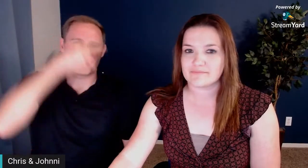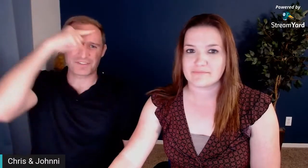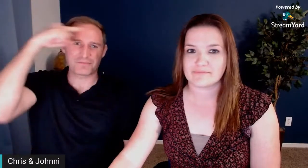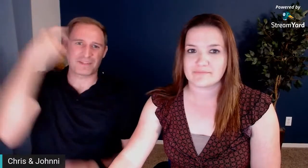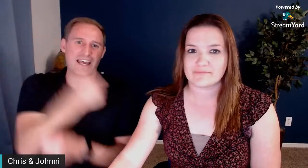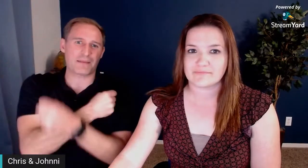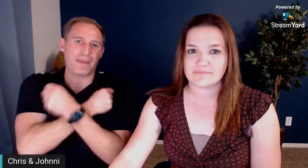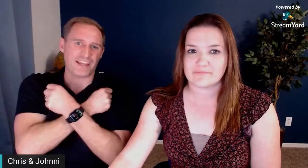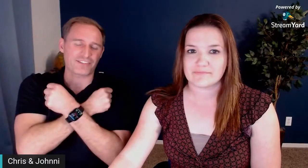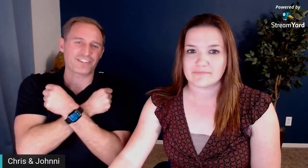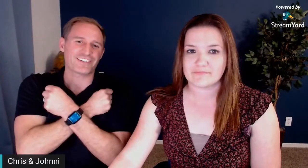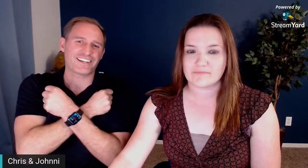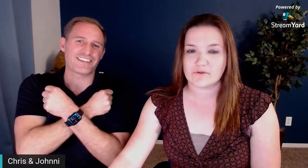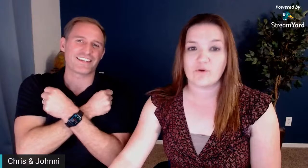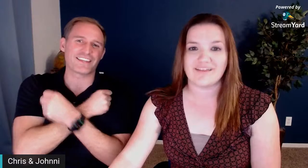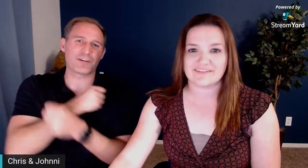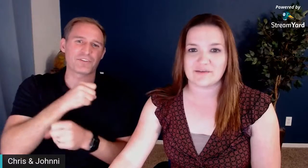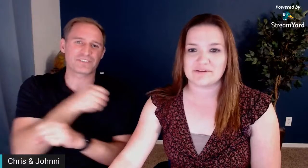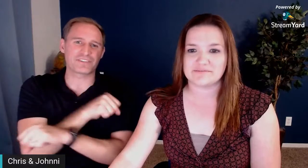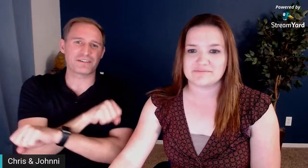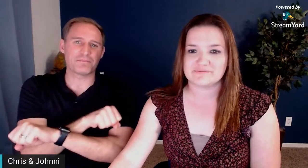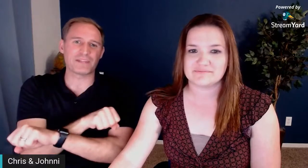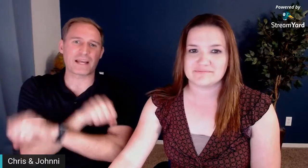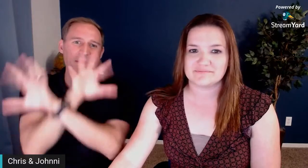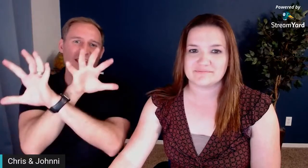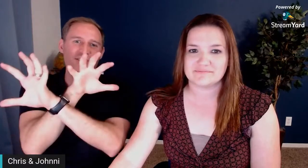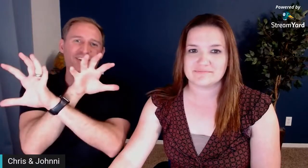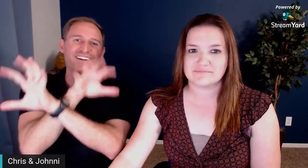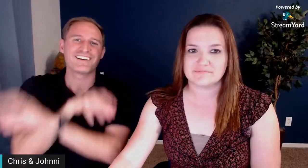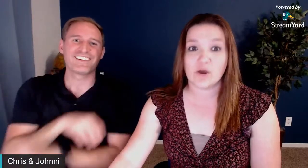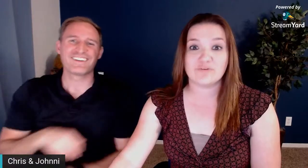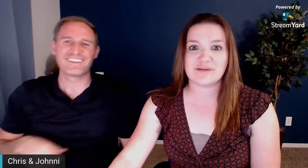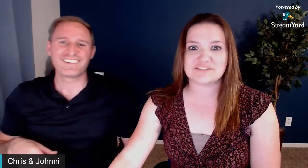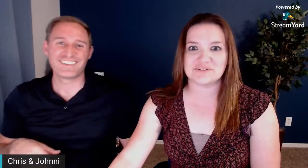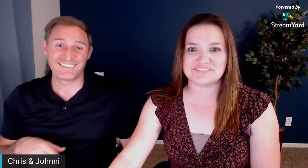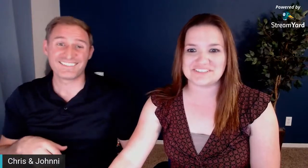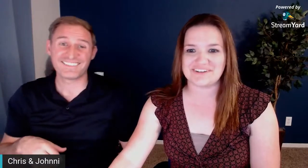there was black panther and then there was black panther oh that was cool too